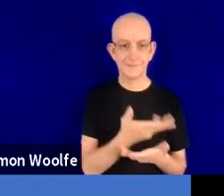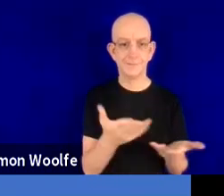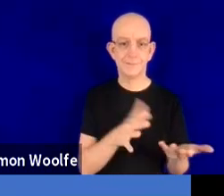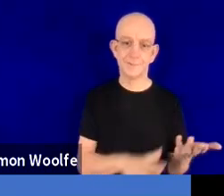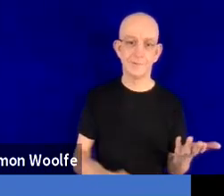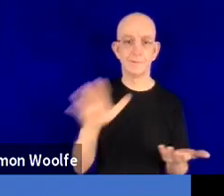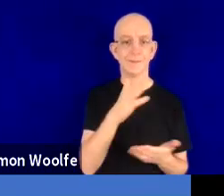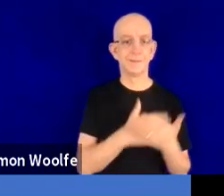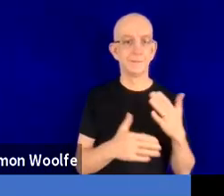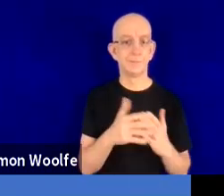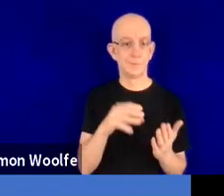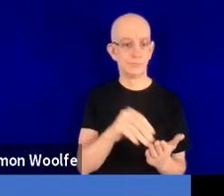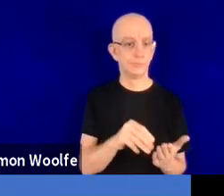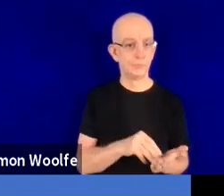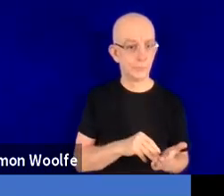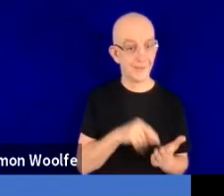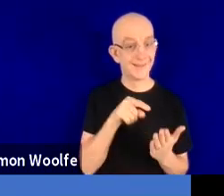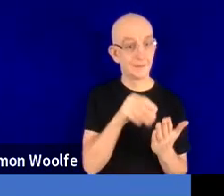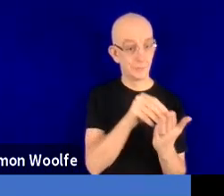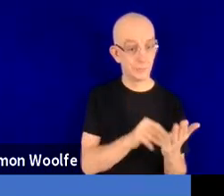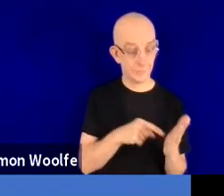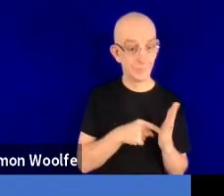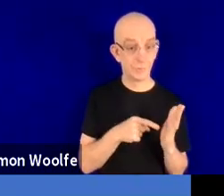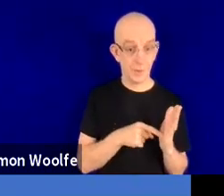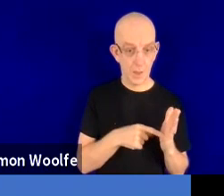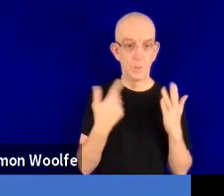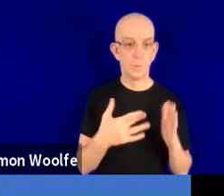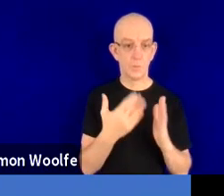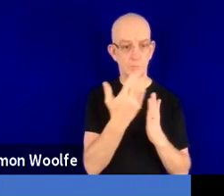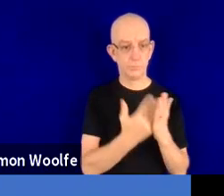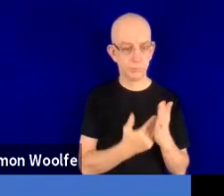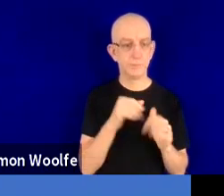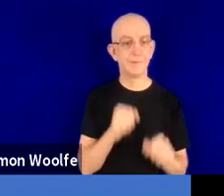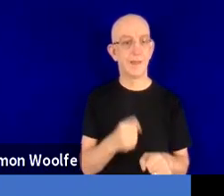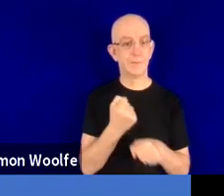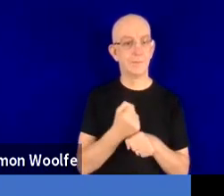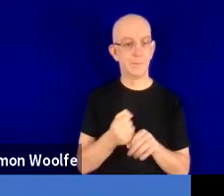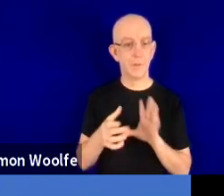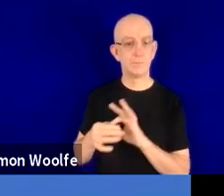So that will help coordination across sectors, but also between central and local government